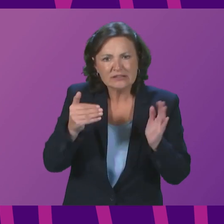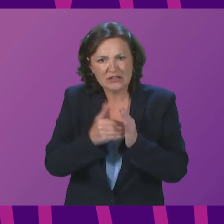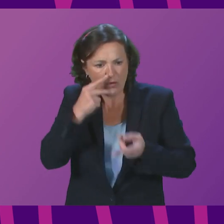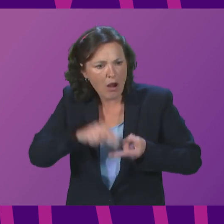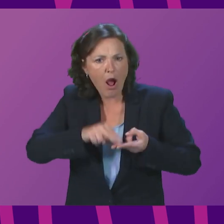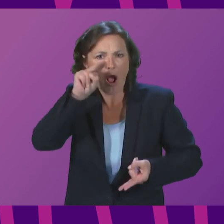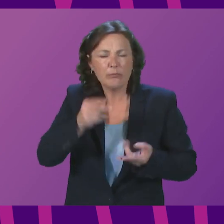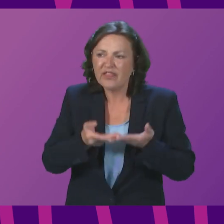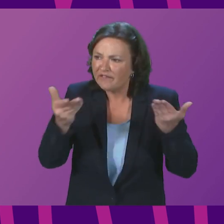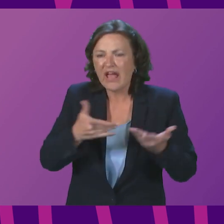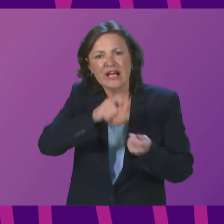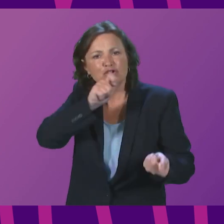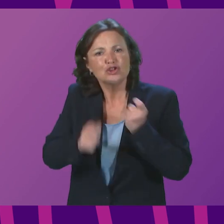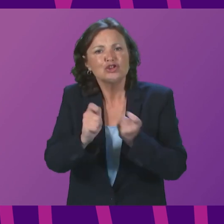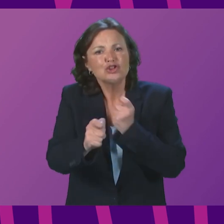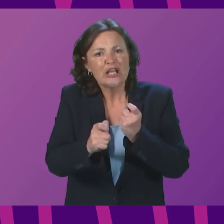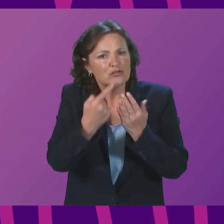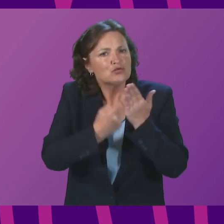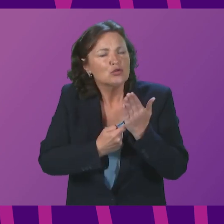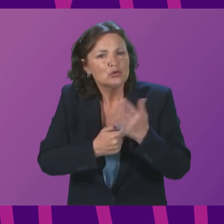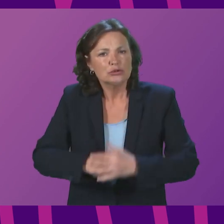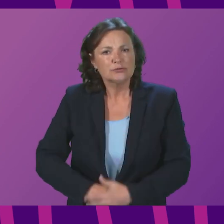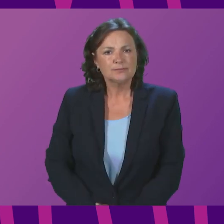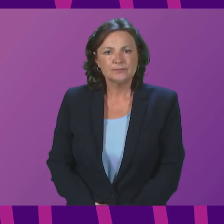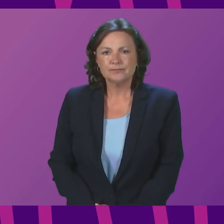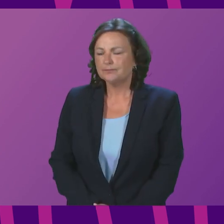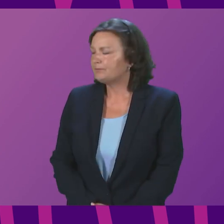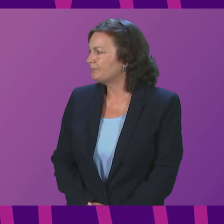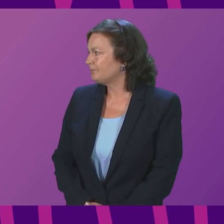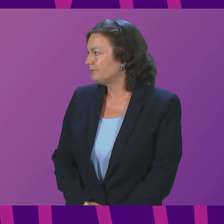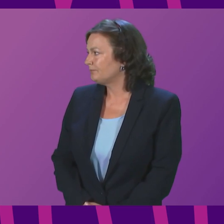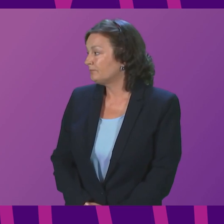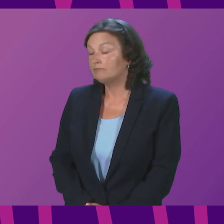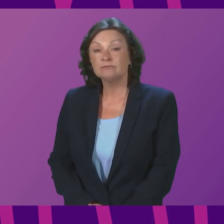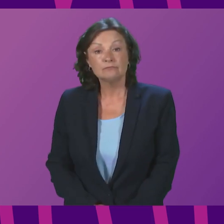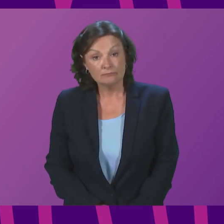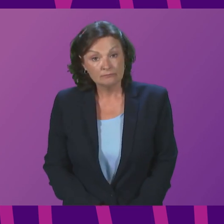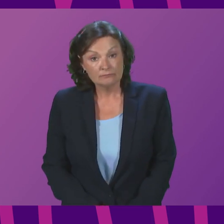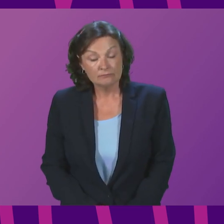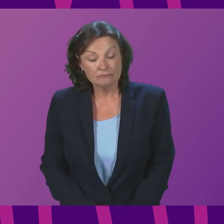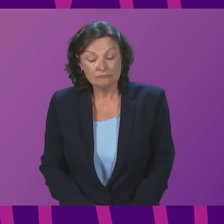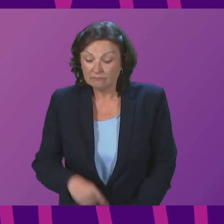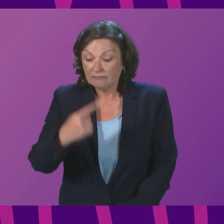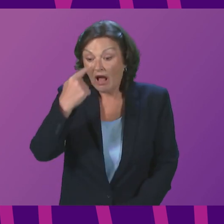and local reform? I think that it is right to move towards a national care service.